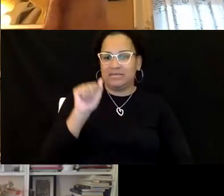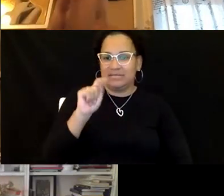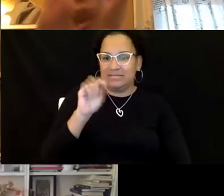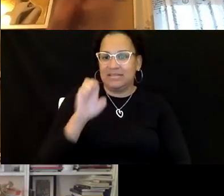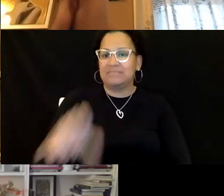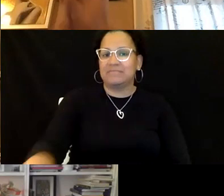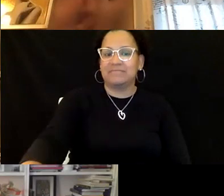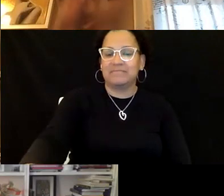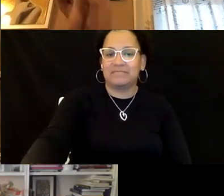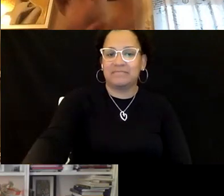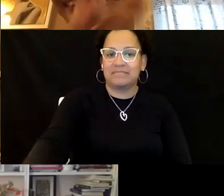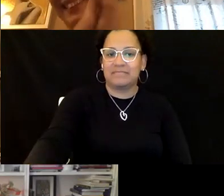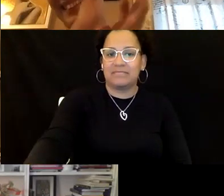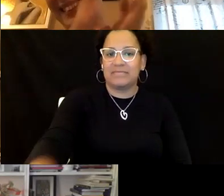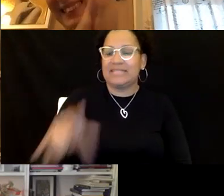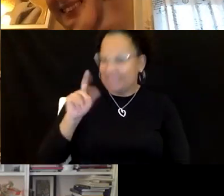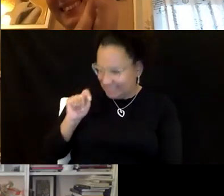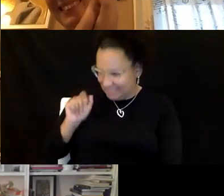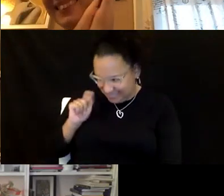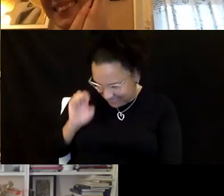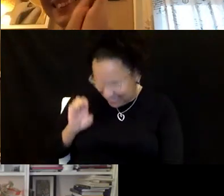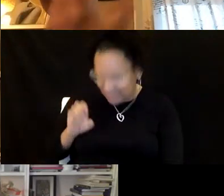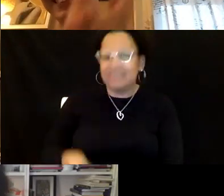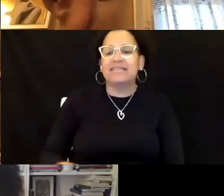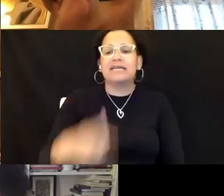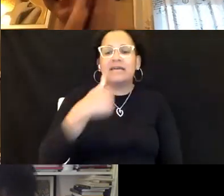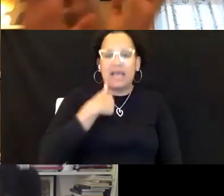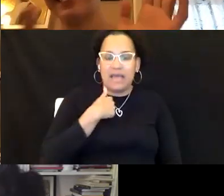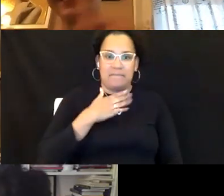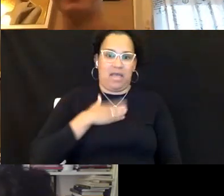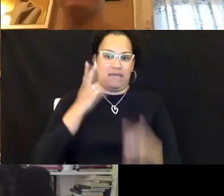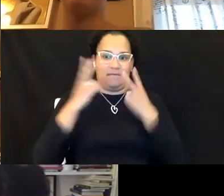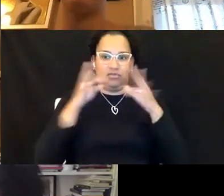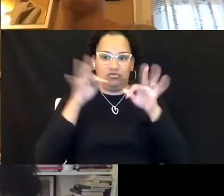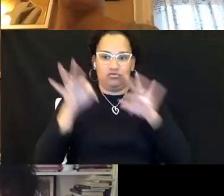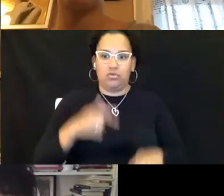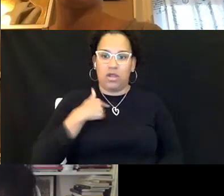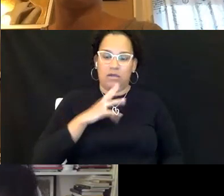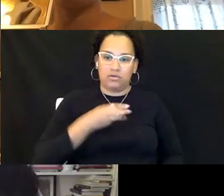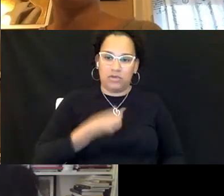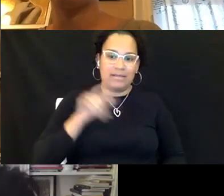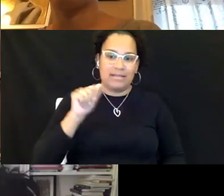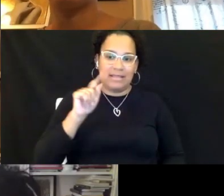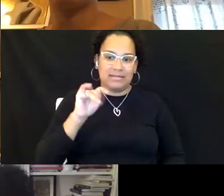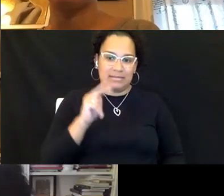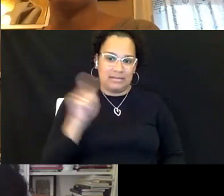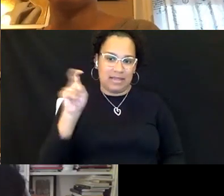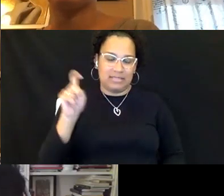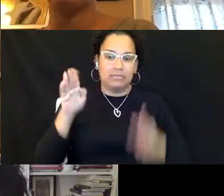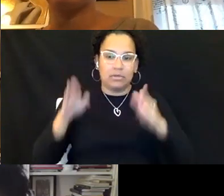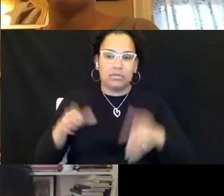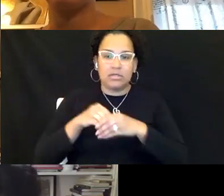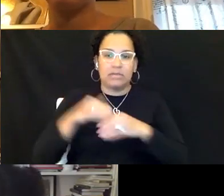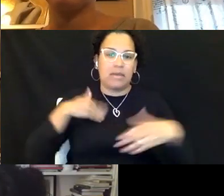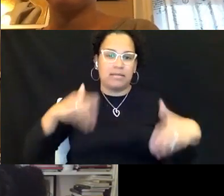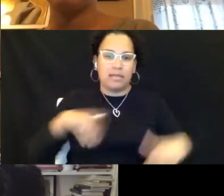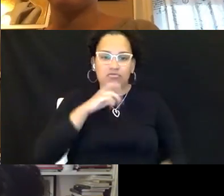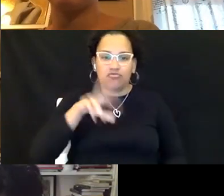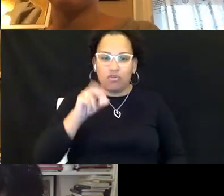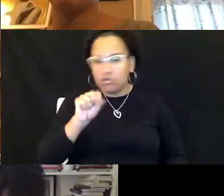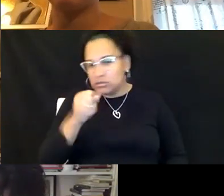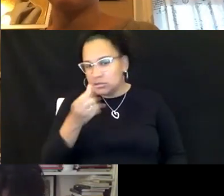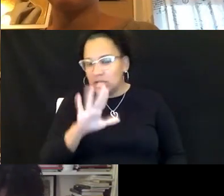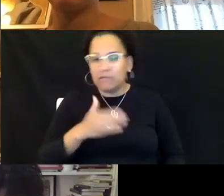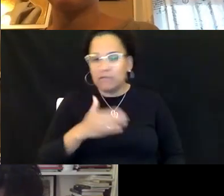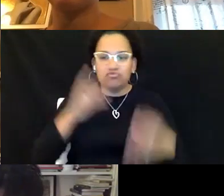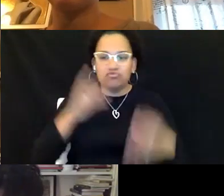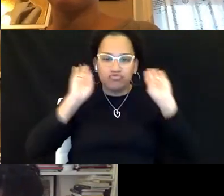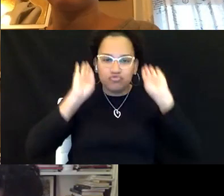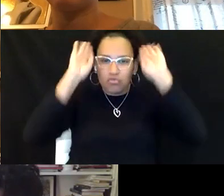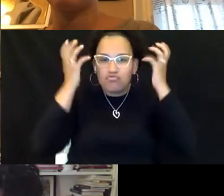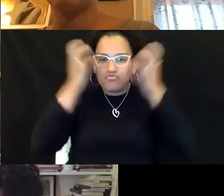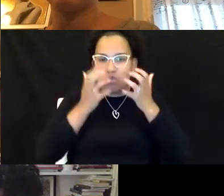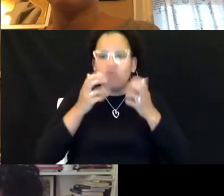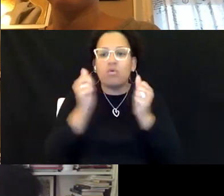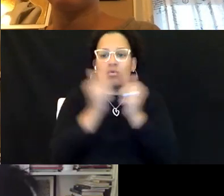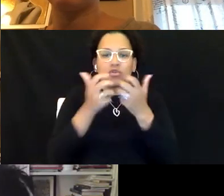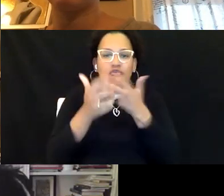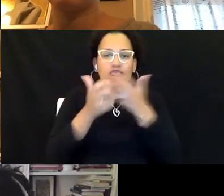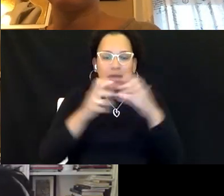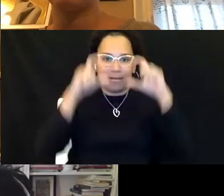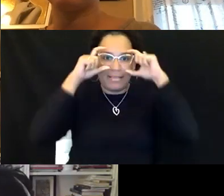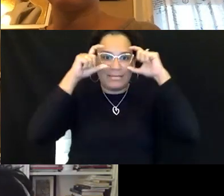Tate N. Oquendo: Take take I am a visual description, I am a transits unix person in my late 30s I have short dark hair a nose ring great glasses and i'm wearing applied black and white shirt.